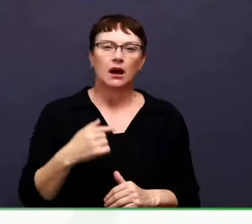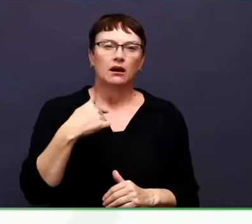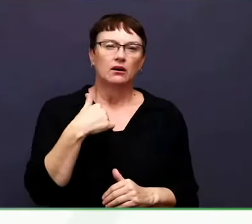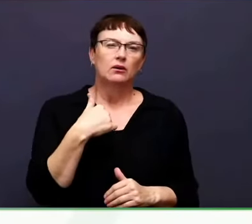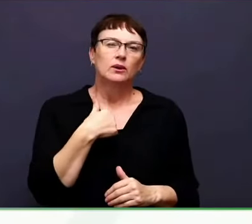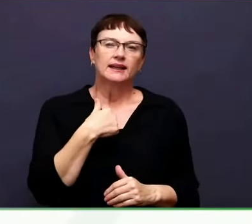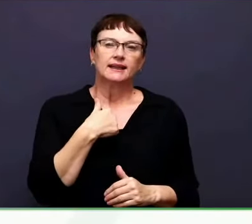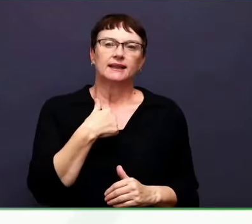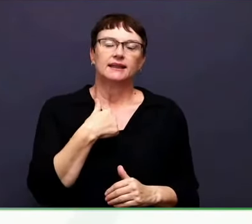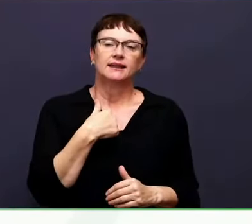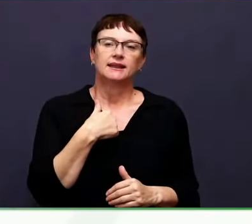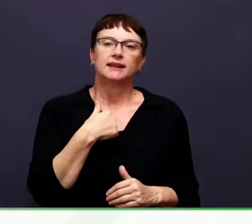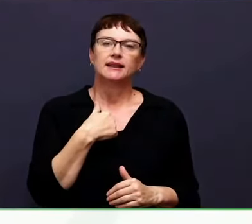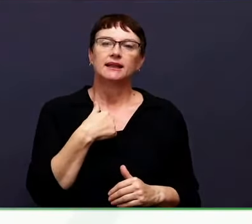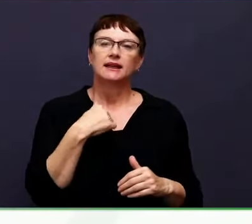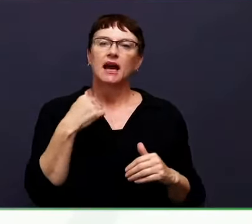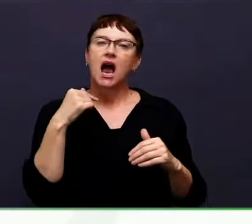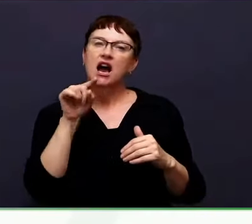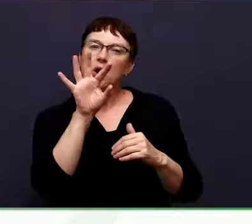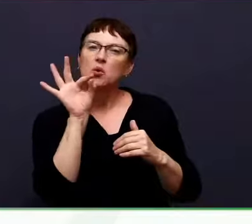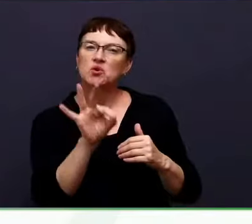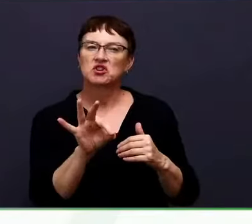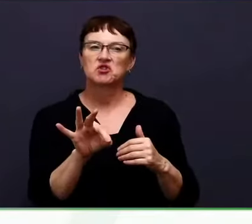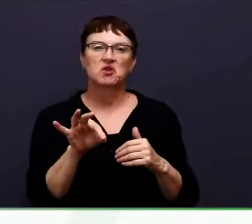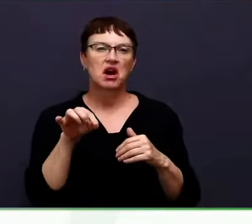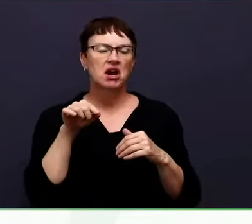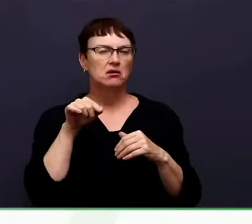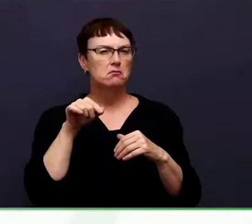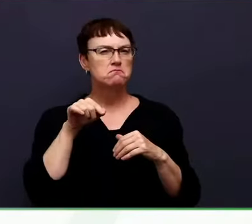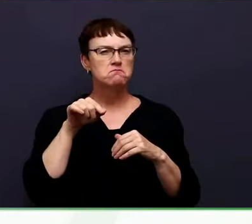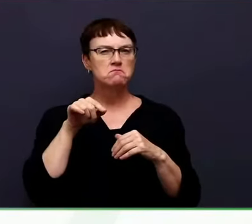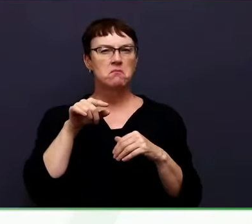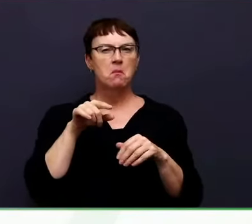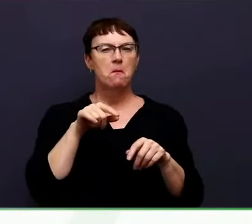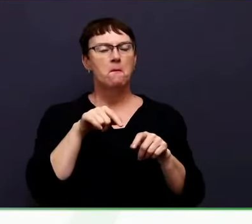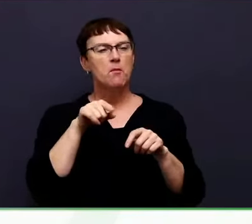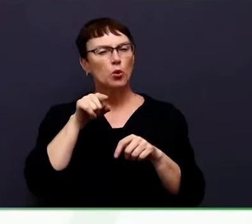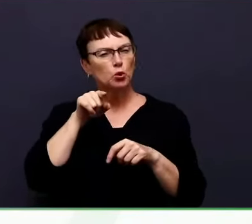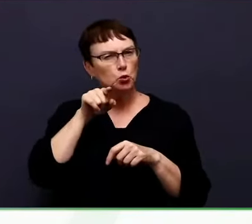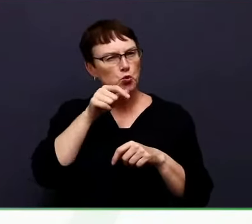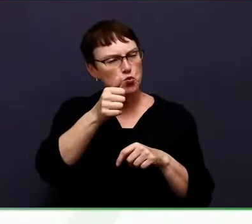So many contributors are listed on the screen, but most importantly